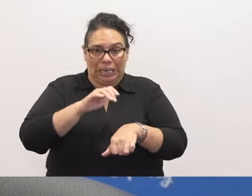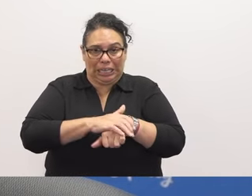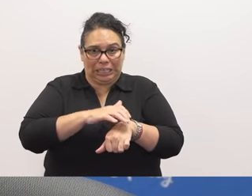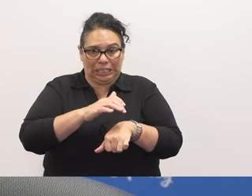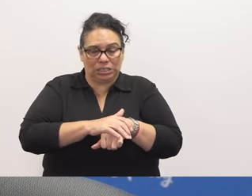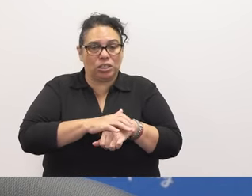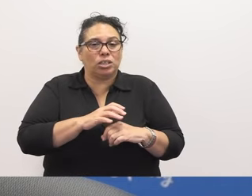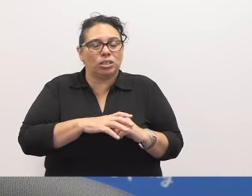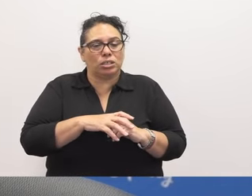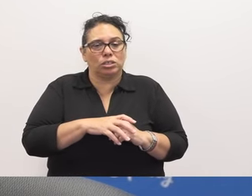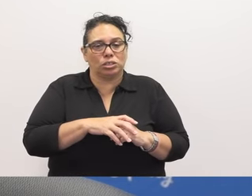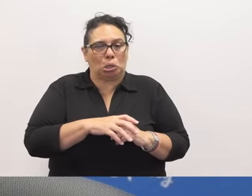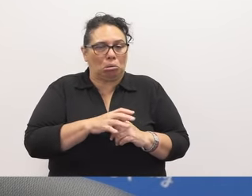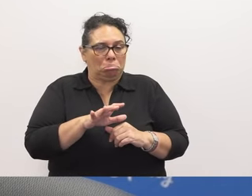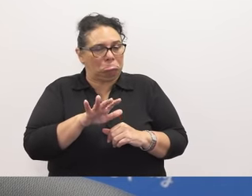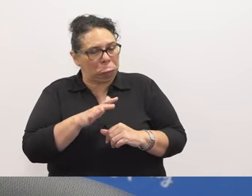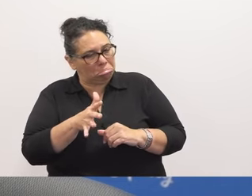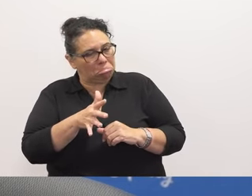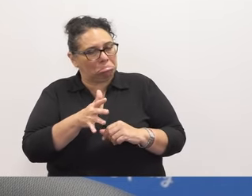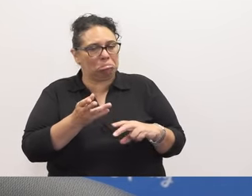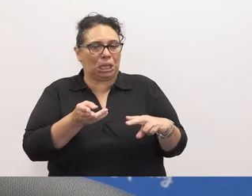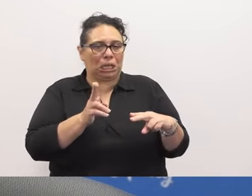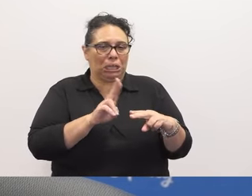So we made slight gains, 2%, 2%, 3%.